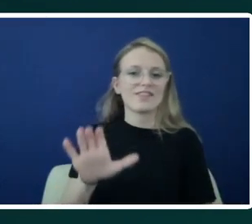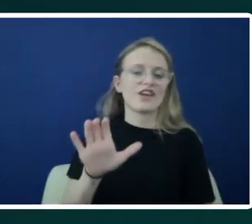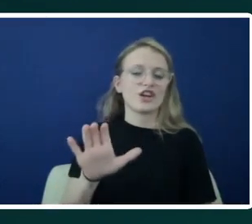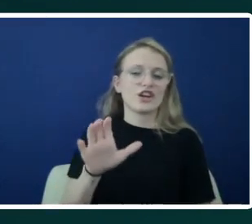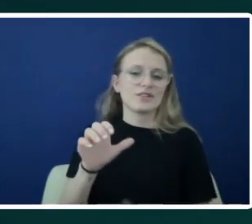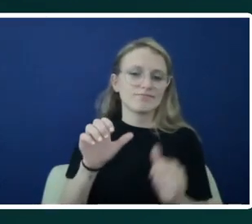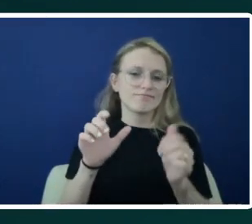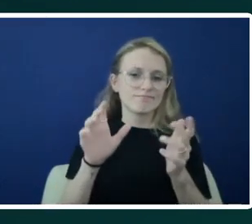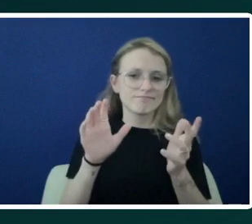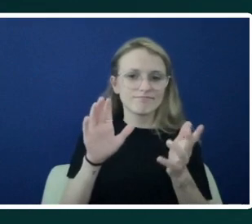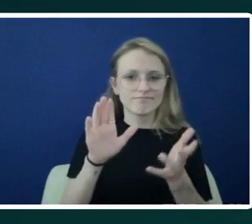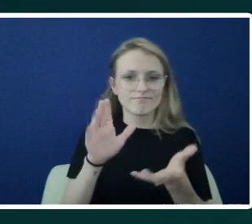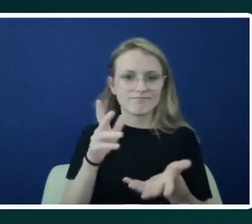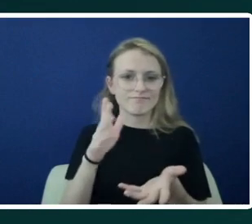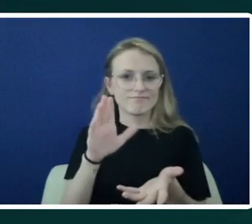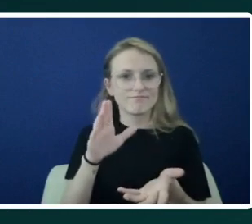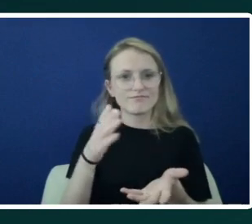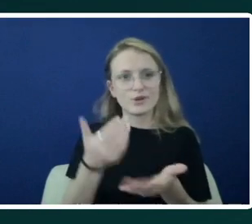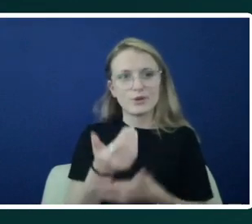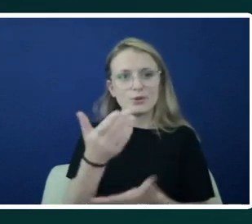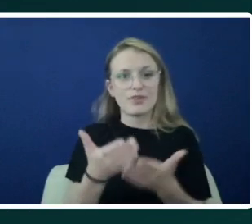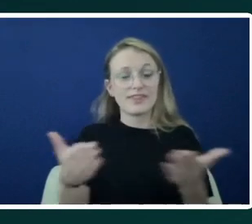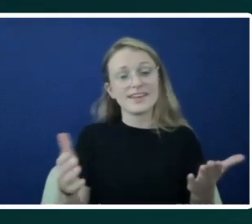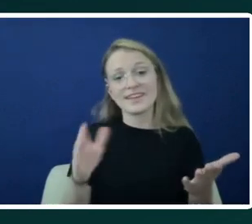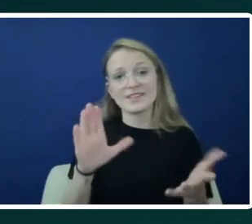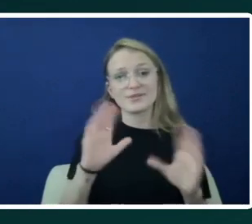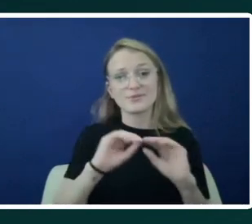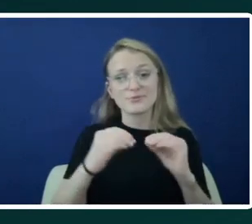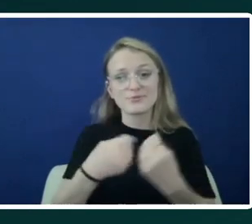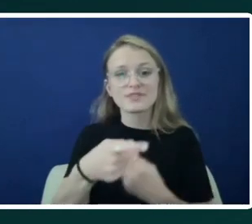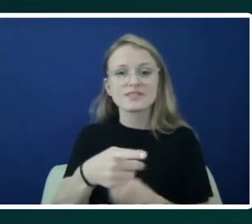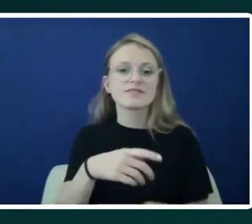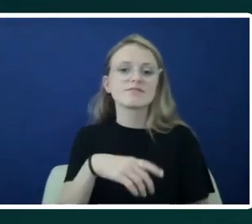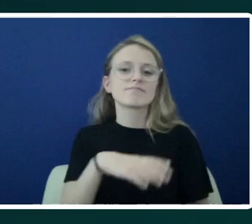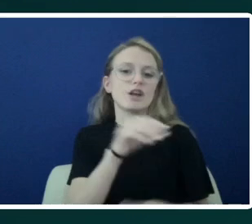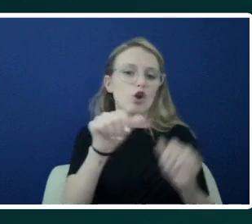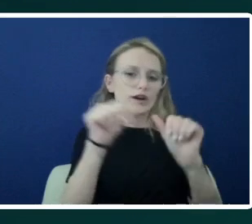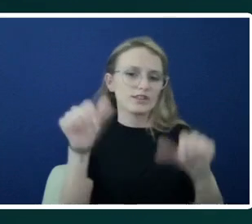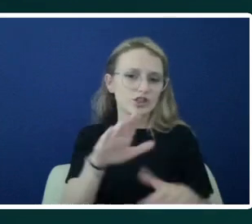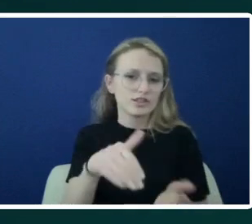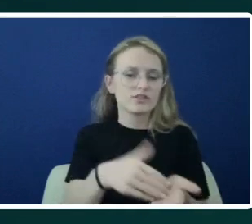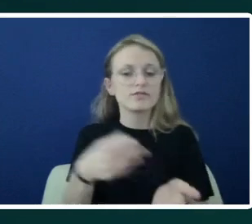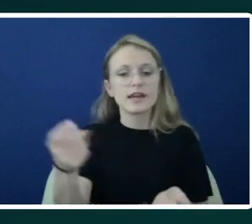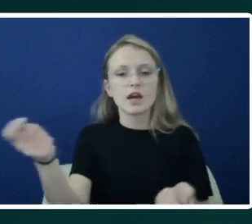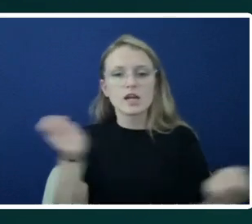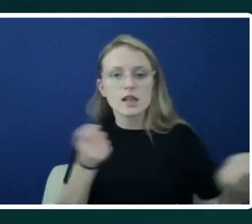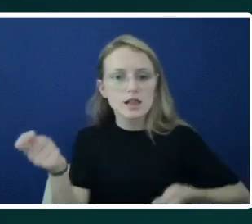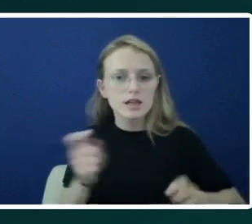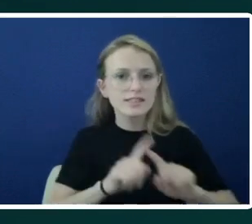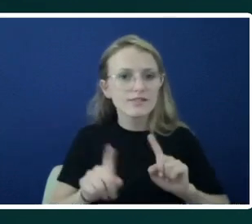And the idea was, every week, they were bringing luminaries from around the country to put on